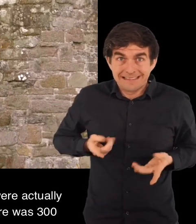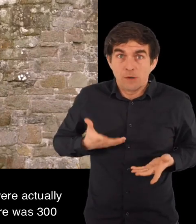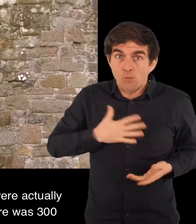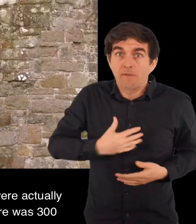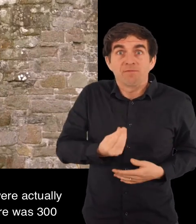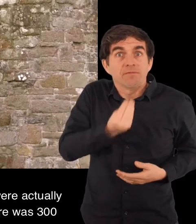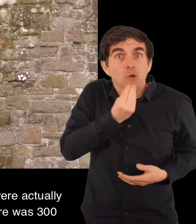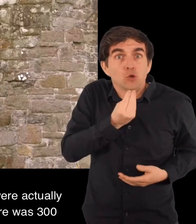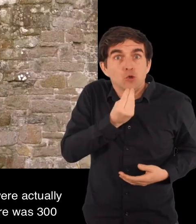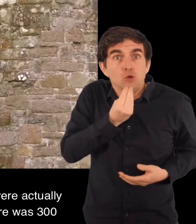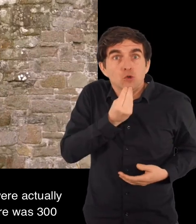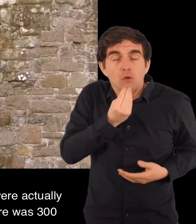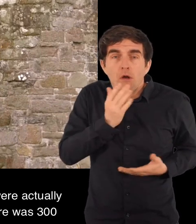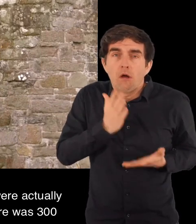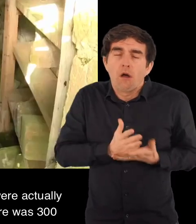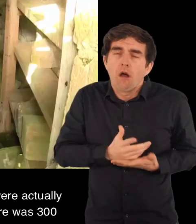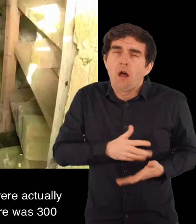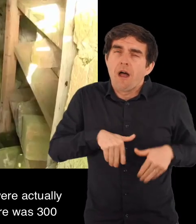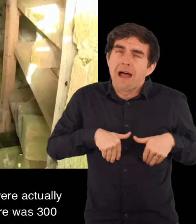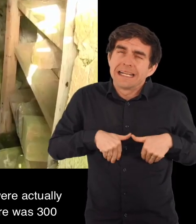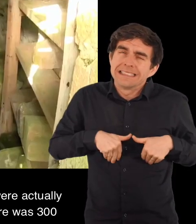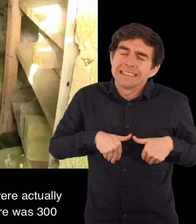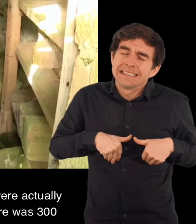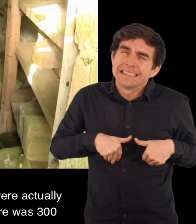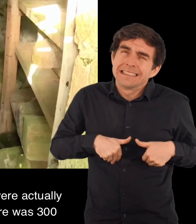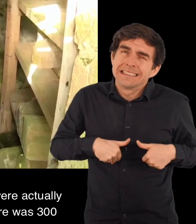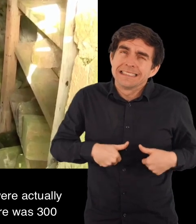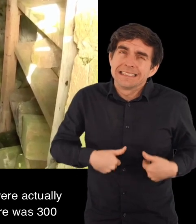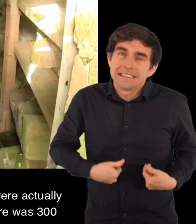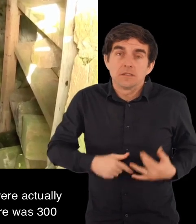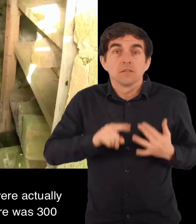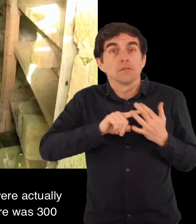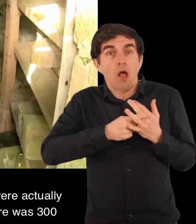that they wanted food, that they were actually starving and that initially that there was 300